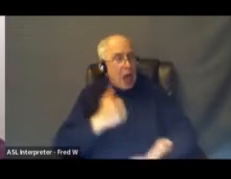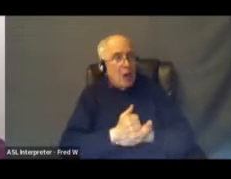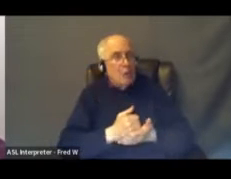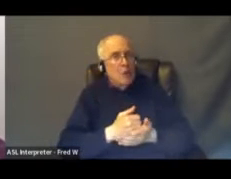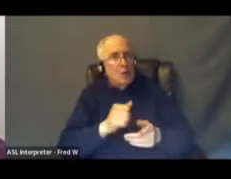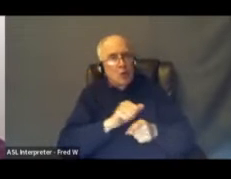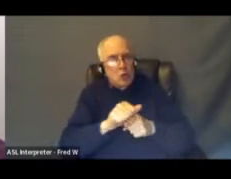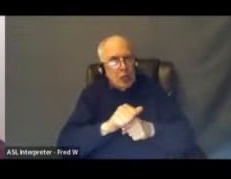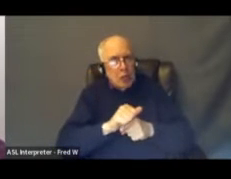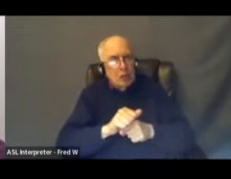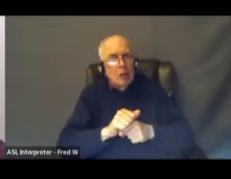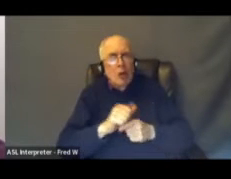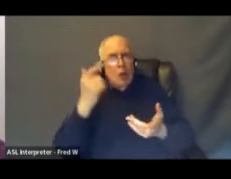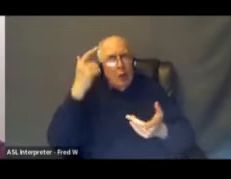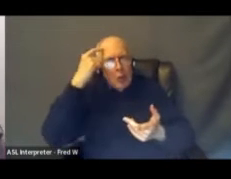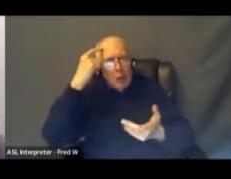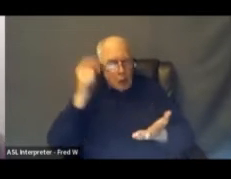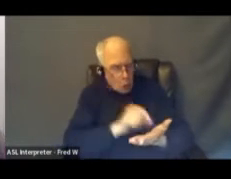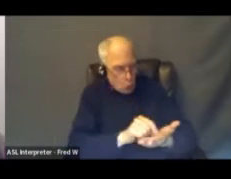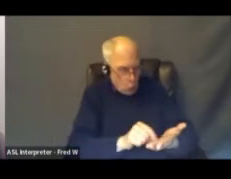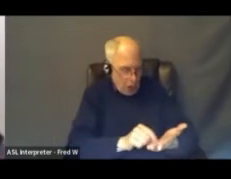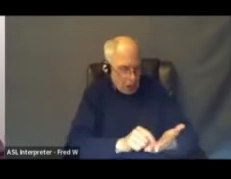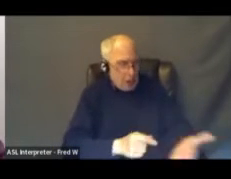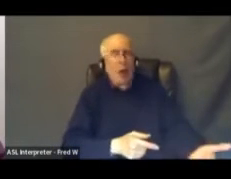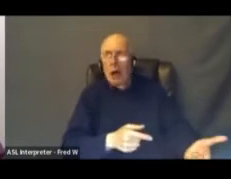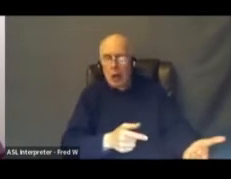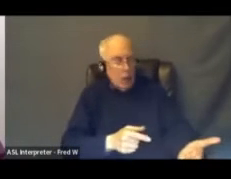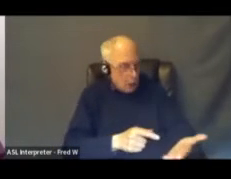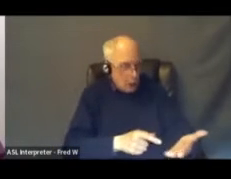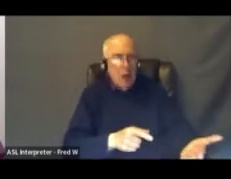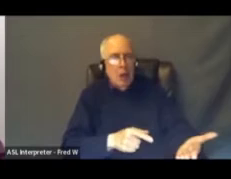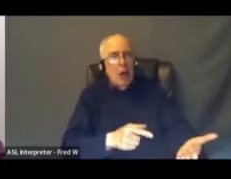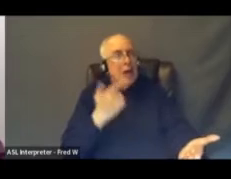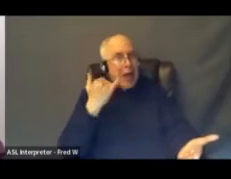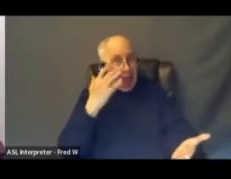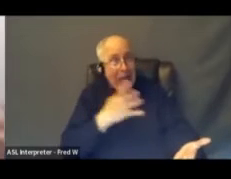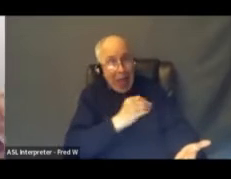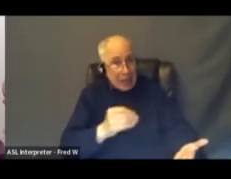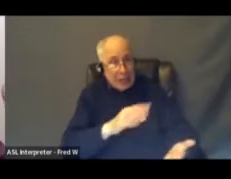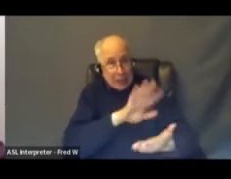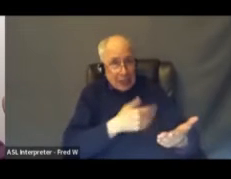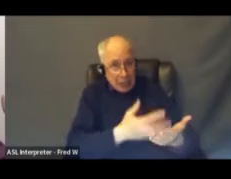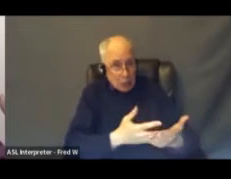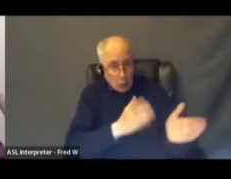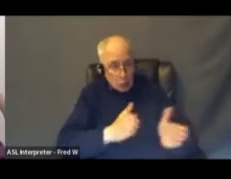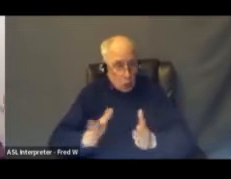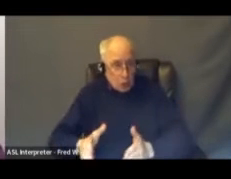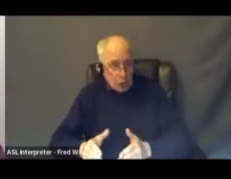routine. By implementing a schedule and consistent note writing, we are engaging different areas of the brain and